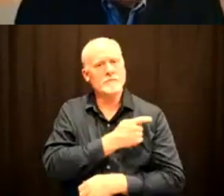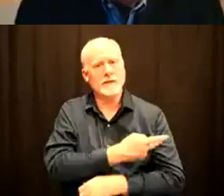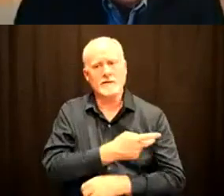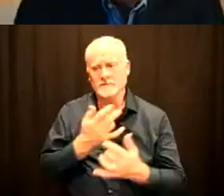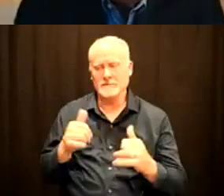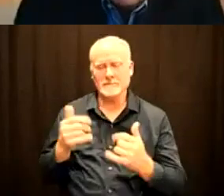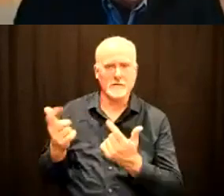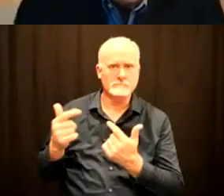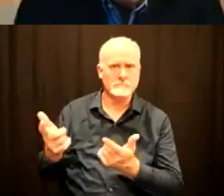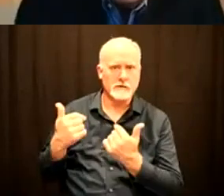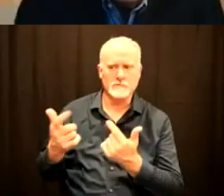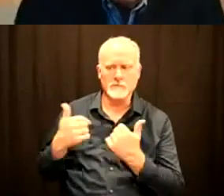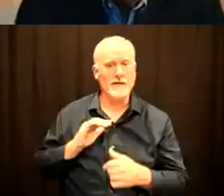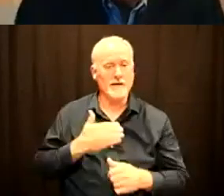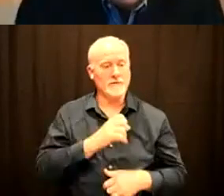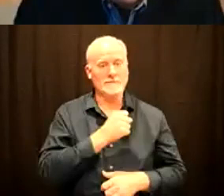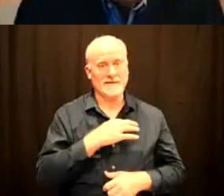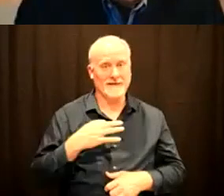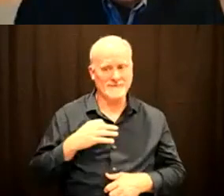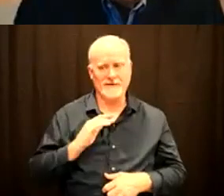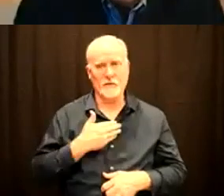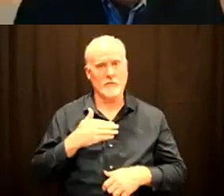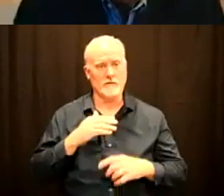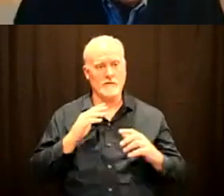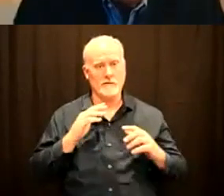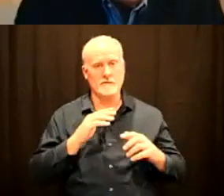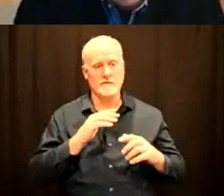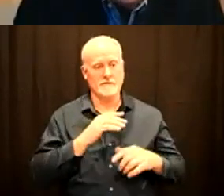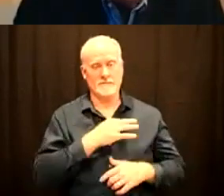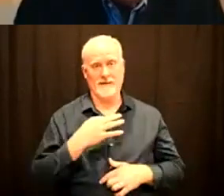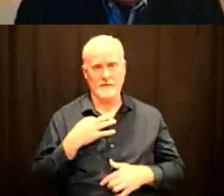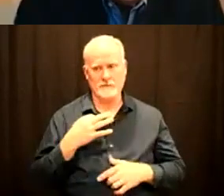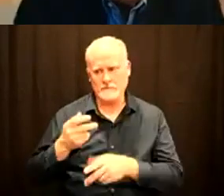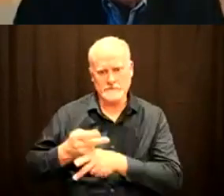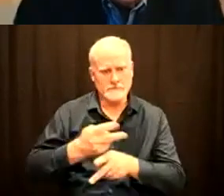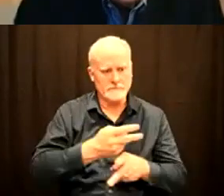we our staff our faculty are working very hard to treat these patients but as you can imagine we are